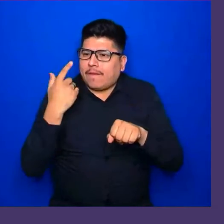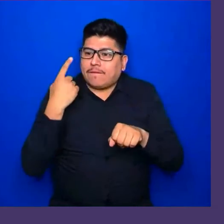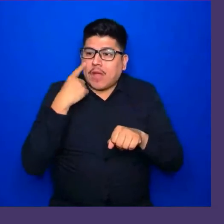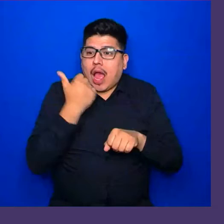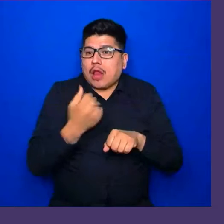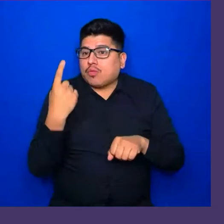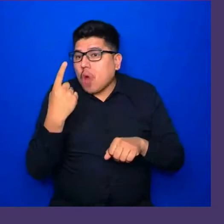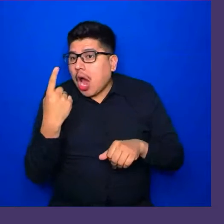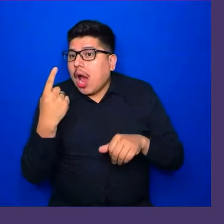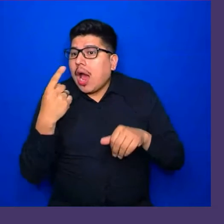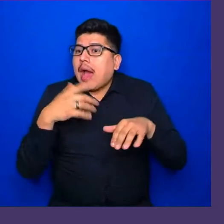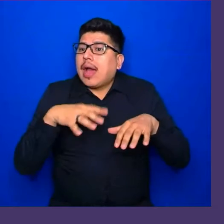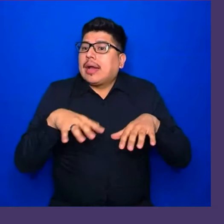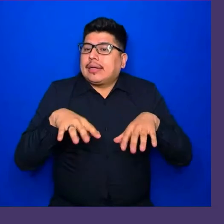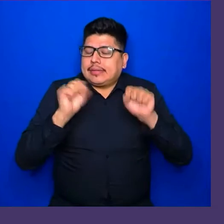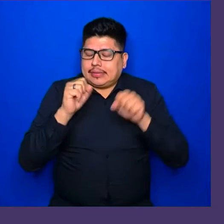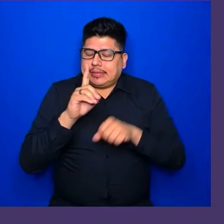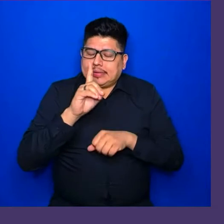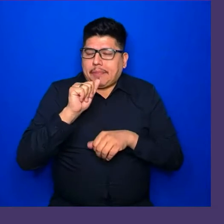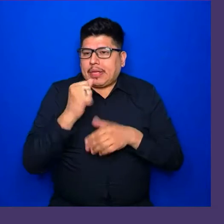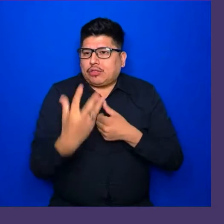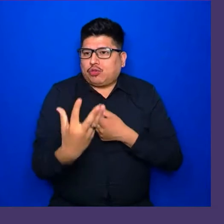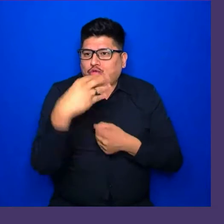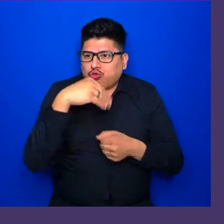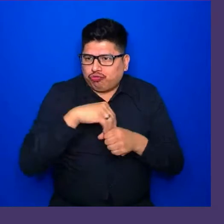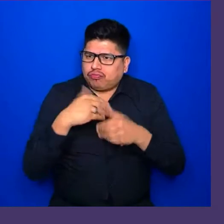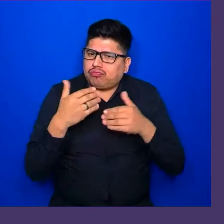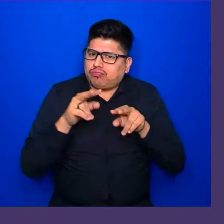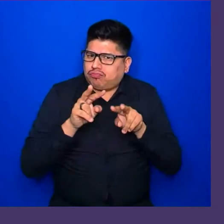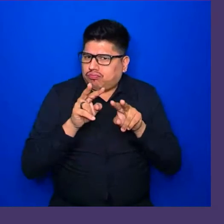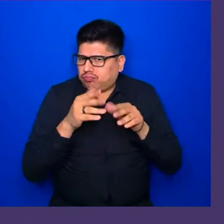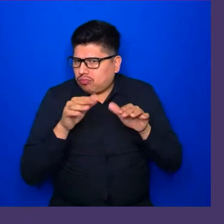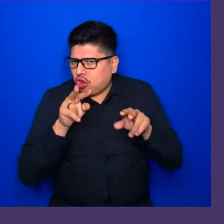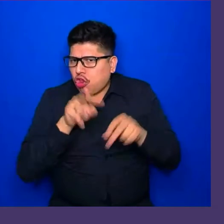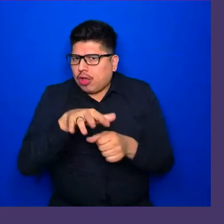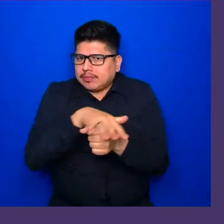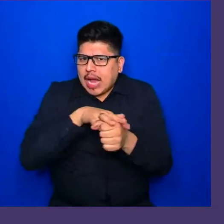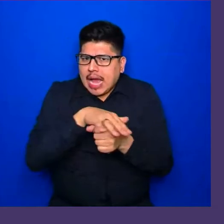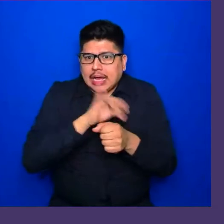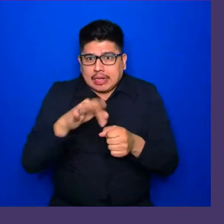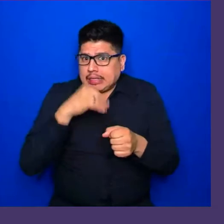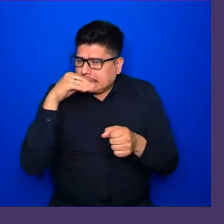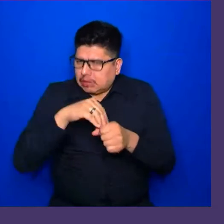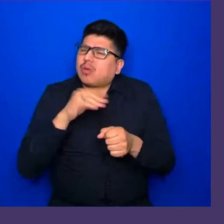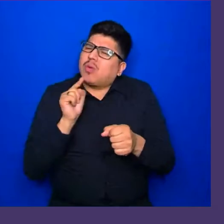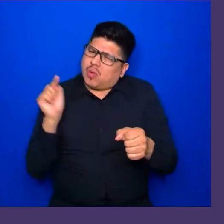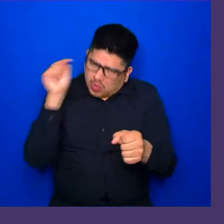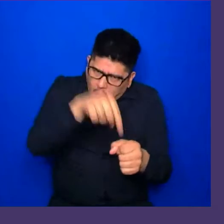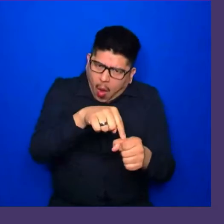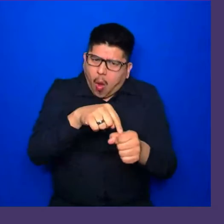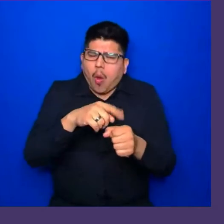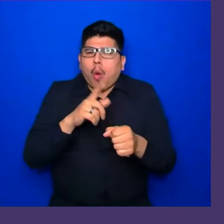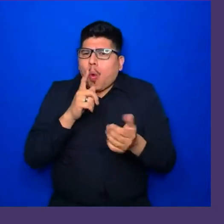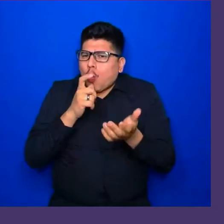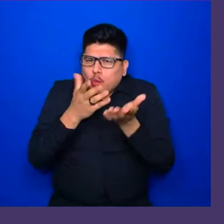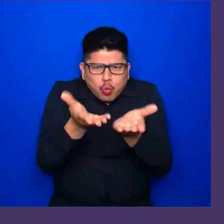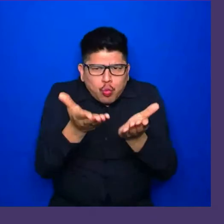look at spaces you're not in, go to those spaces. Who should be in the room that is not listening to the room? Sometimes we're talking to people that